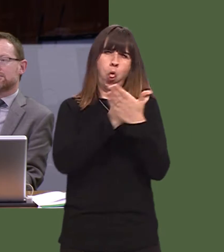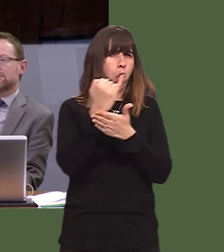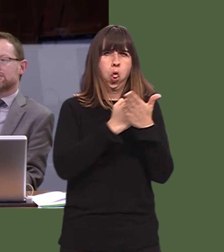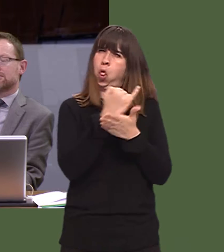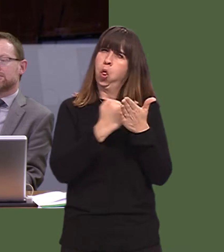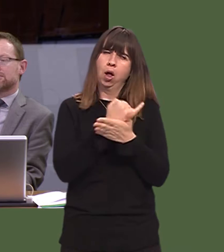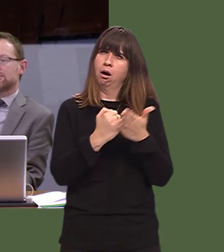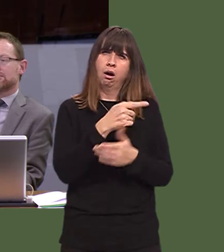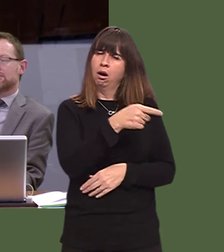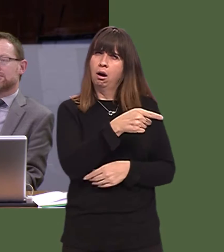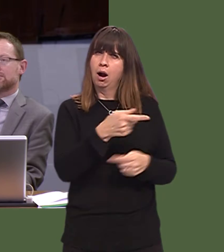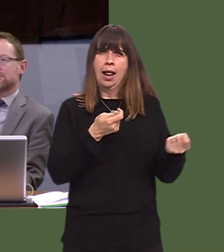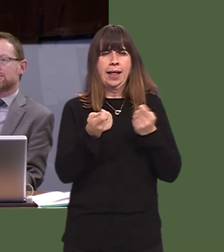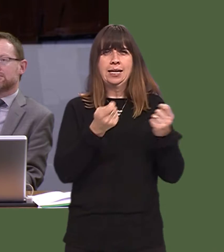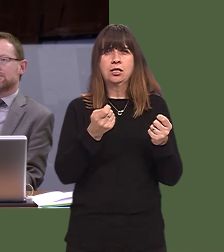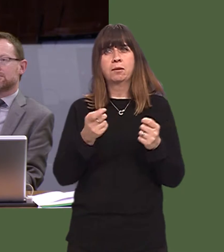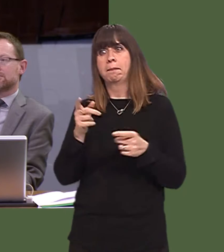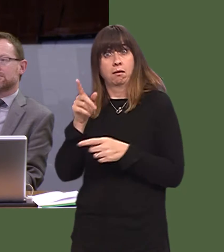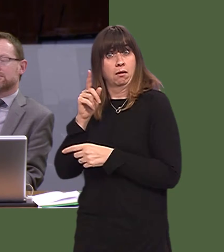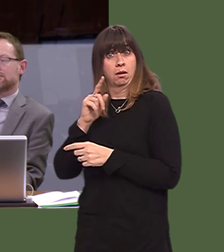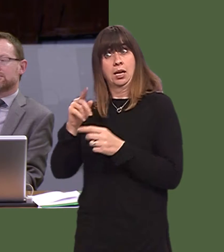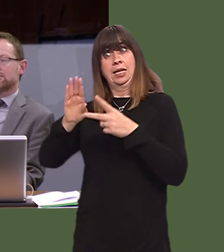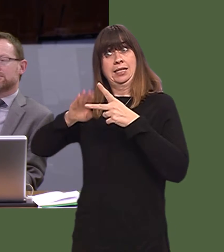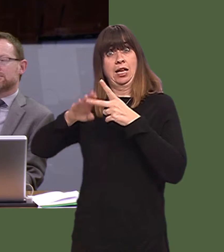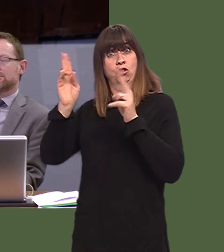and, in particular, excellence in teaching, especially in the secondary sector, where,